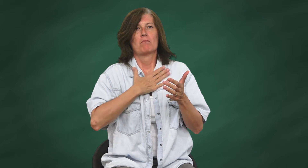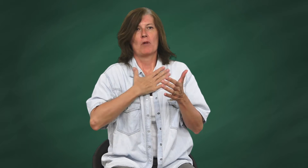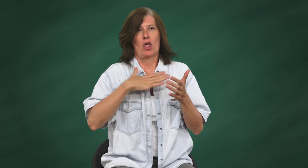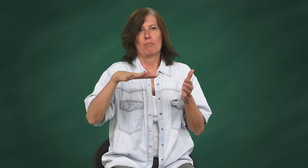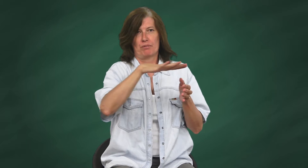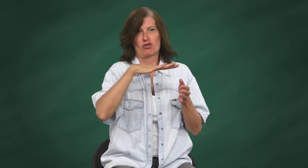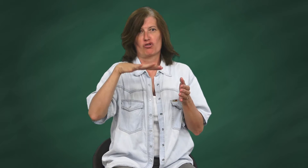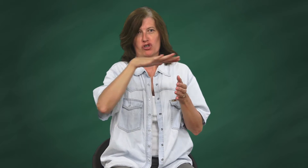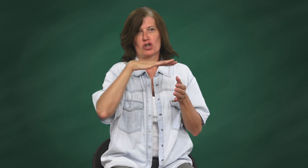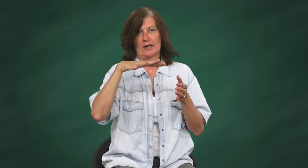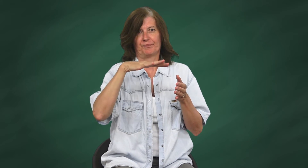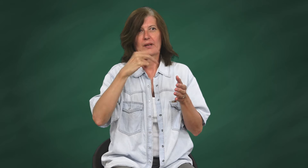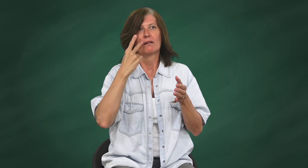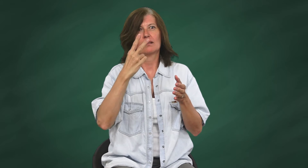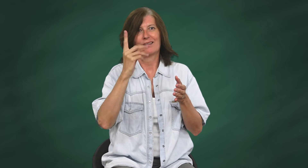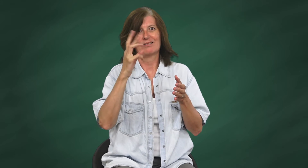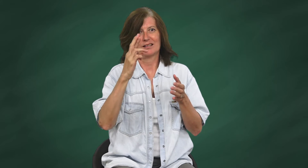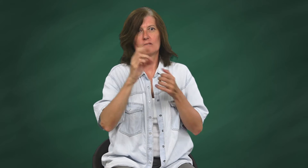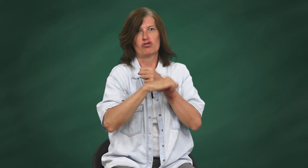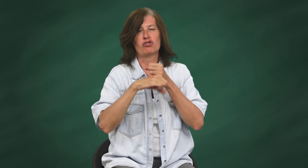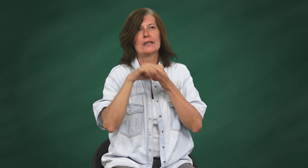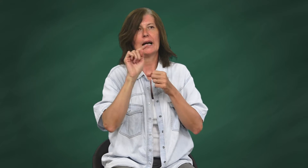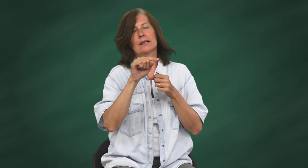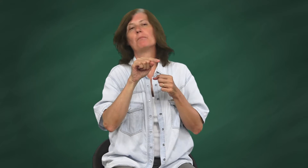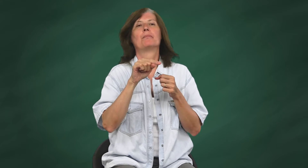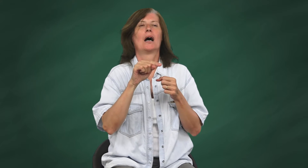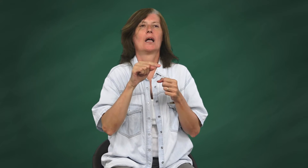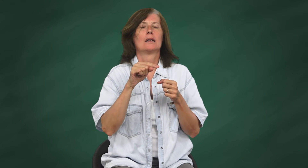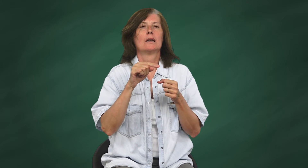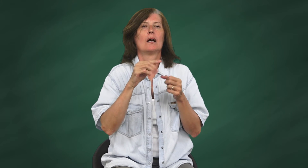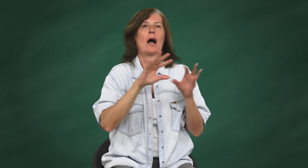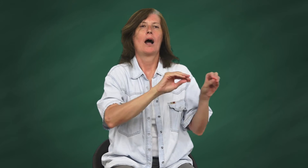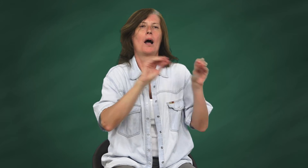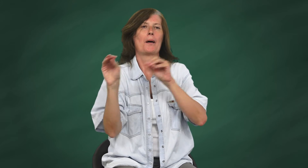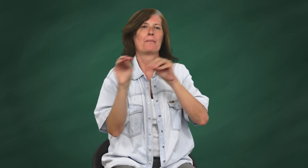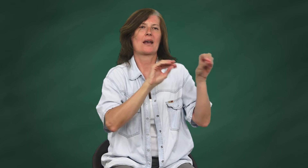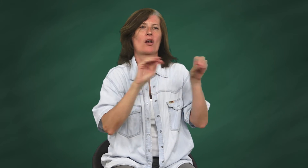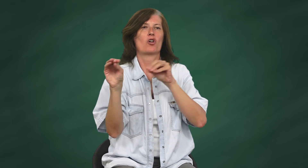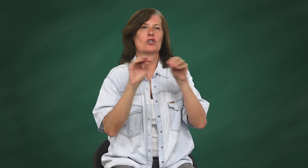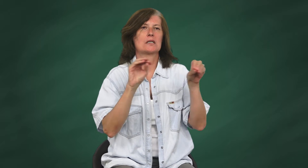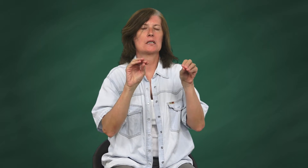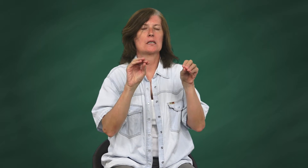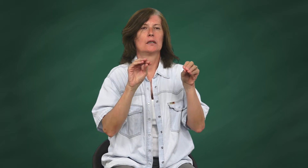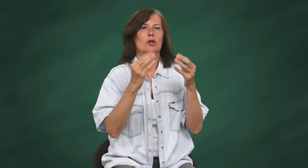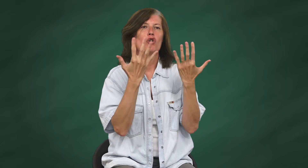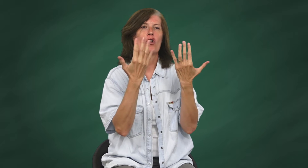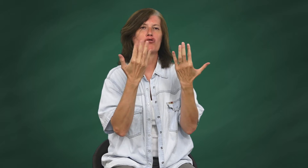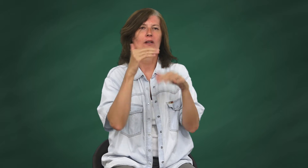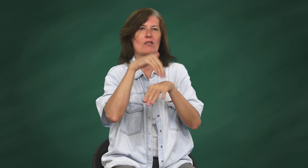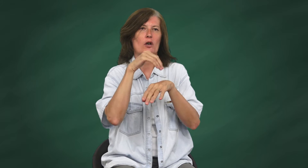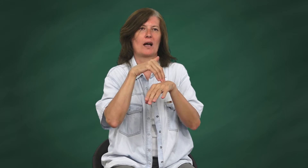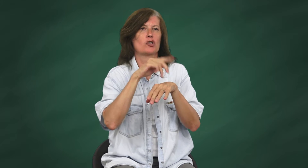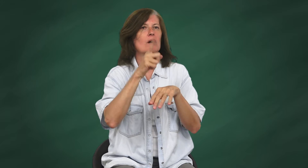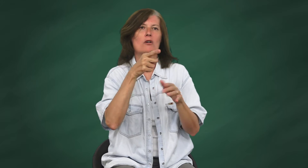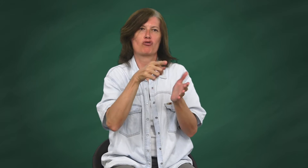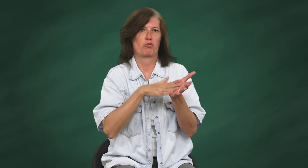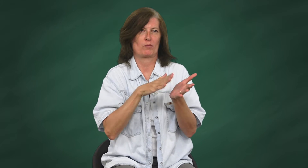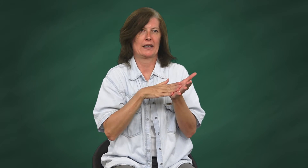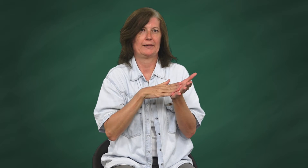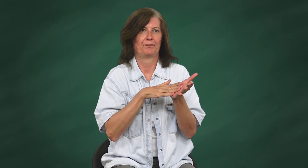I research the transmission of the quantity of information. What does that mean?